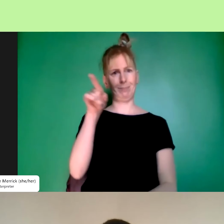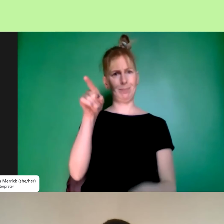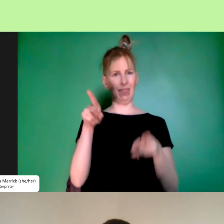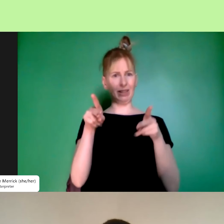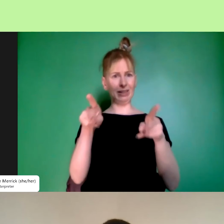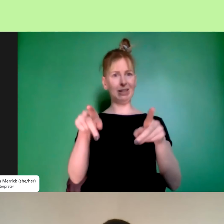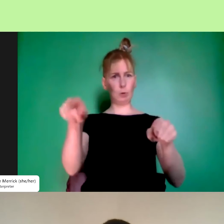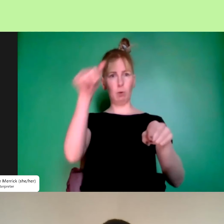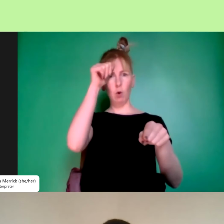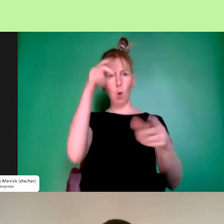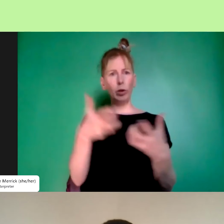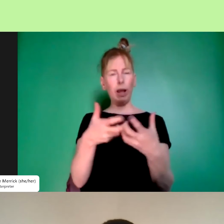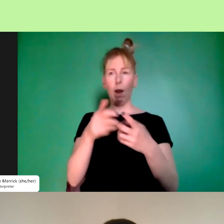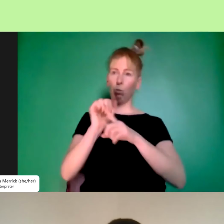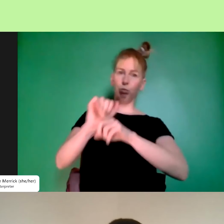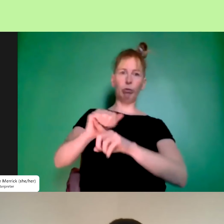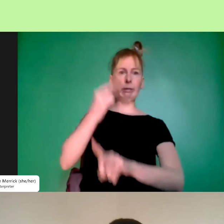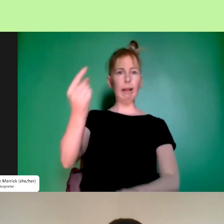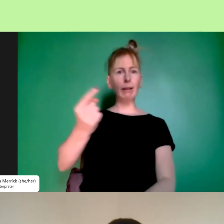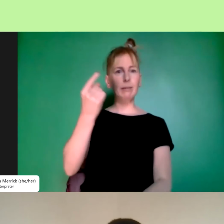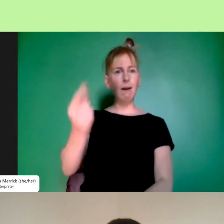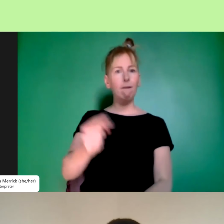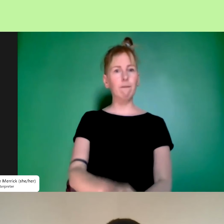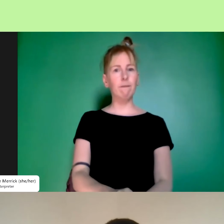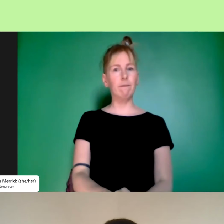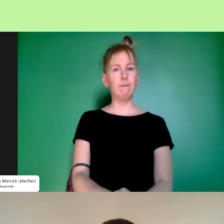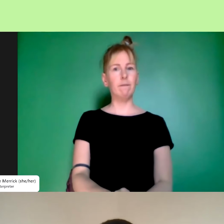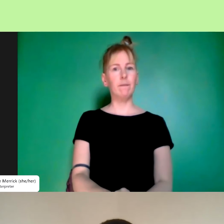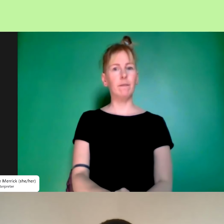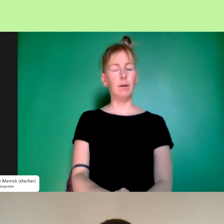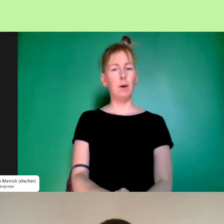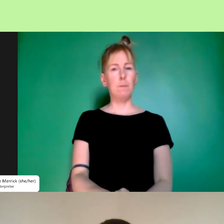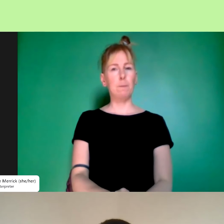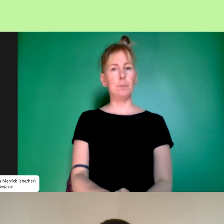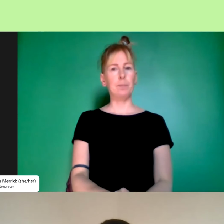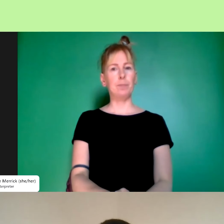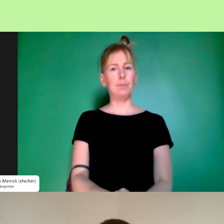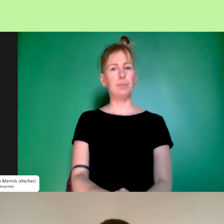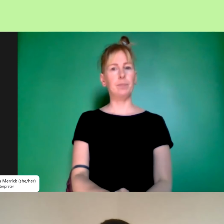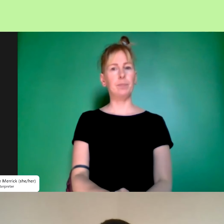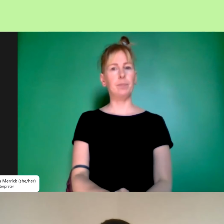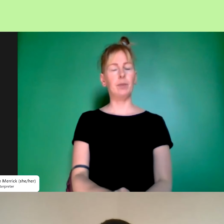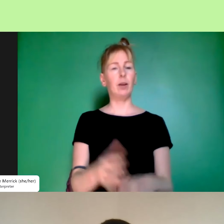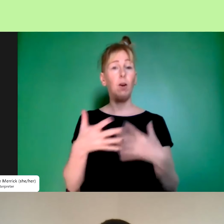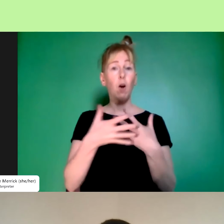And in nature, it is like extracted, you know, and most of the institutions that we are